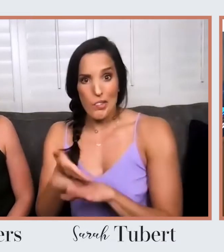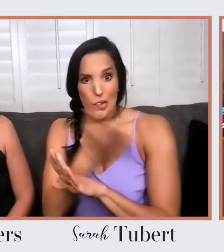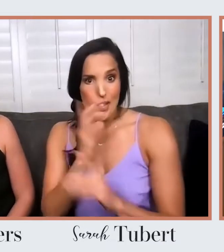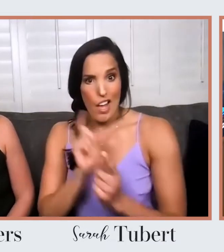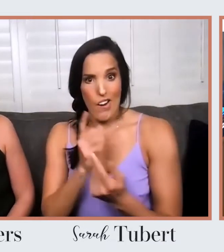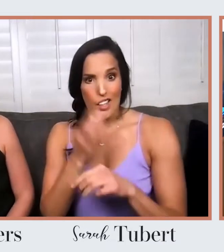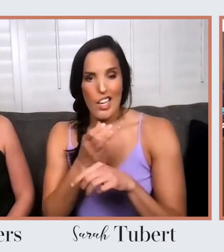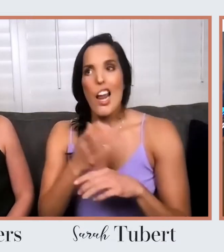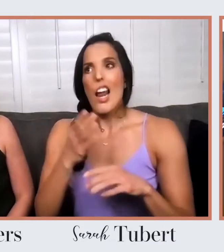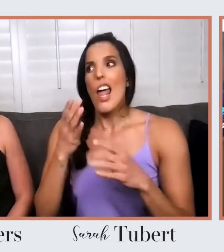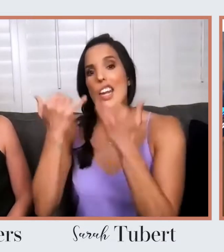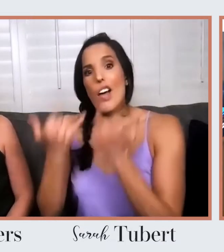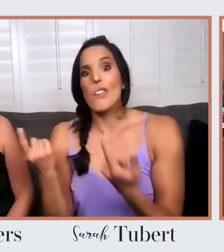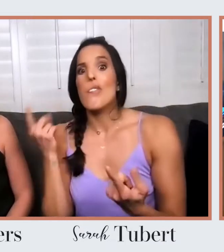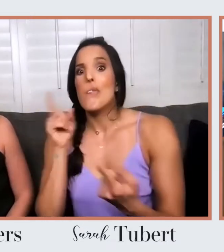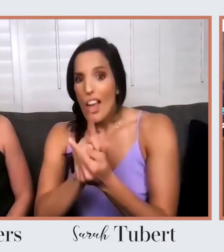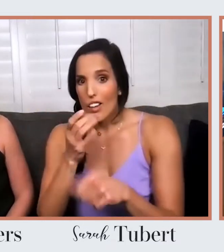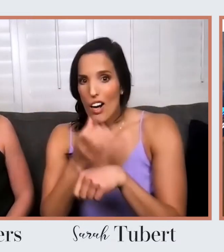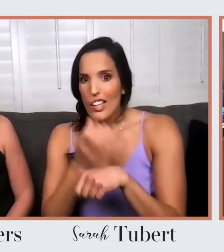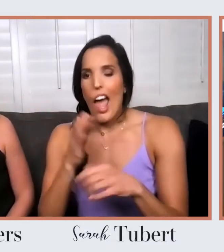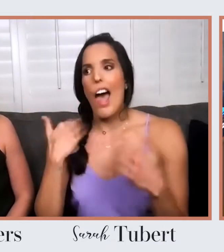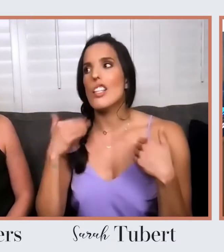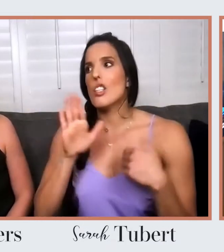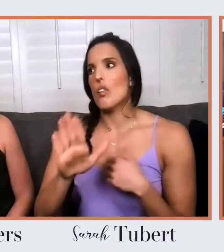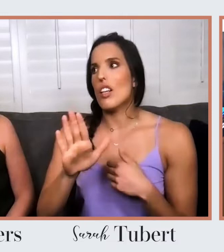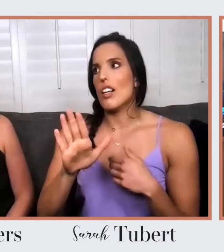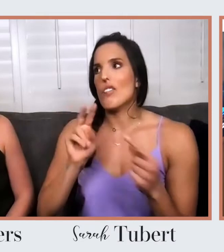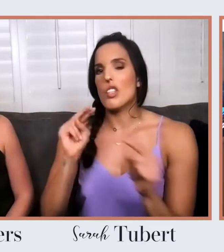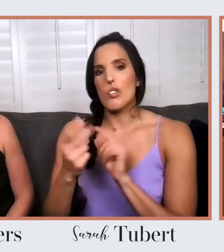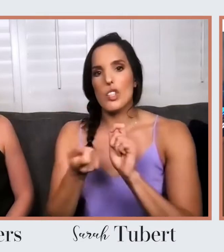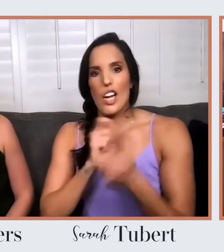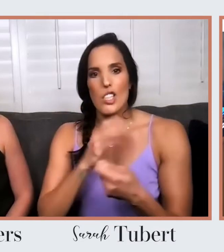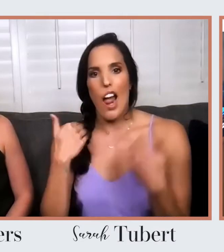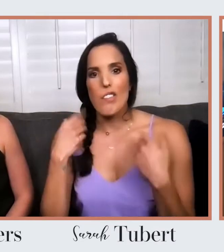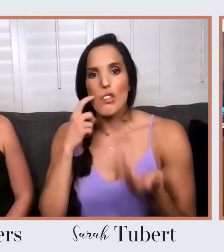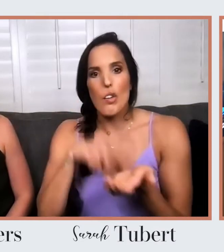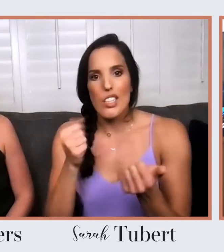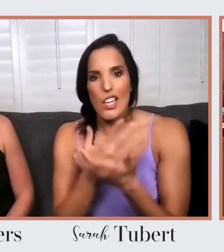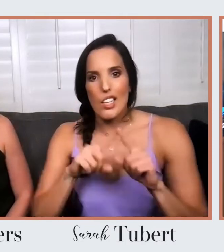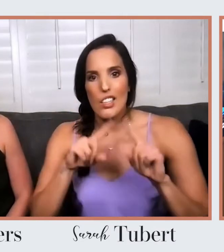before you met Carly and now you've met Carly, has your view changed or have you noticed anything